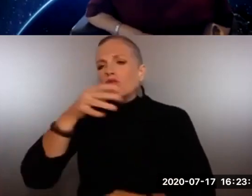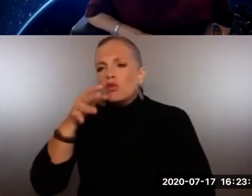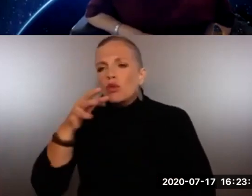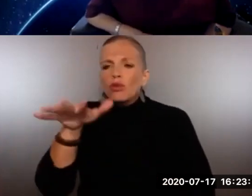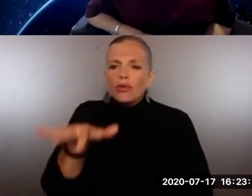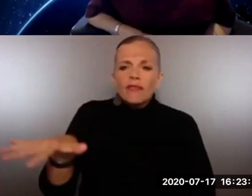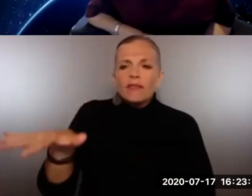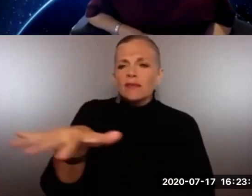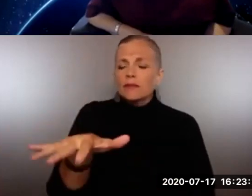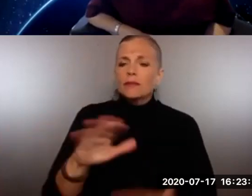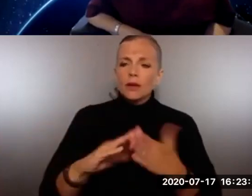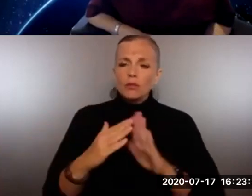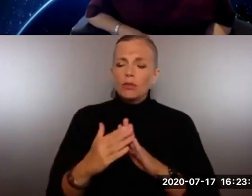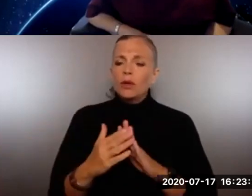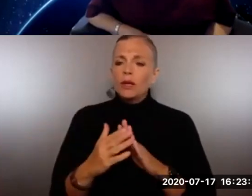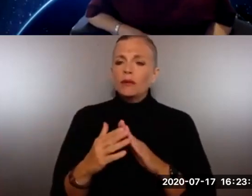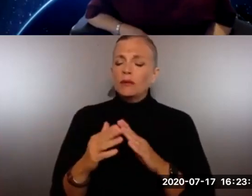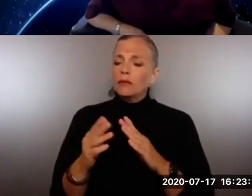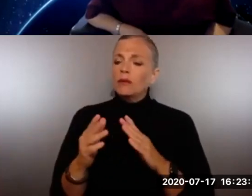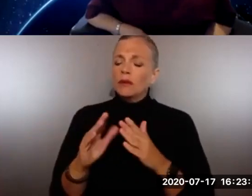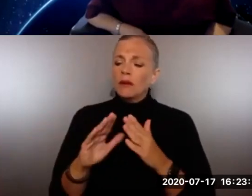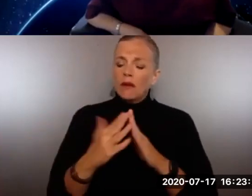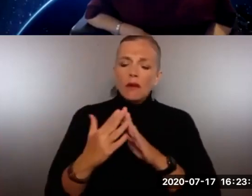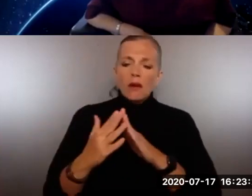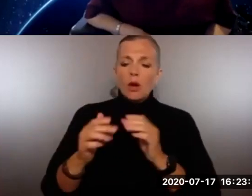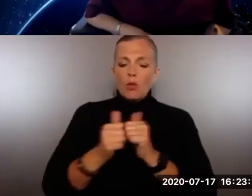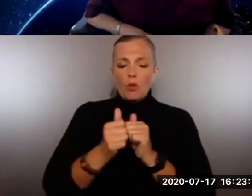with a group of disabled individuals